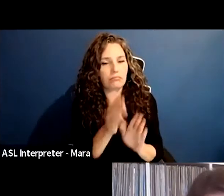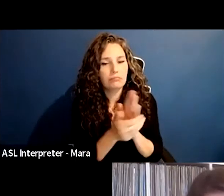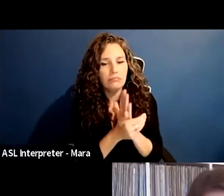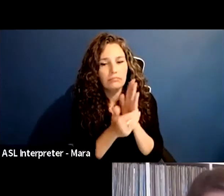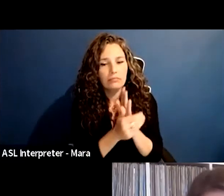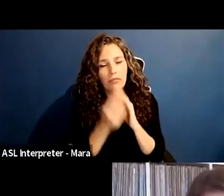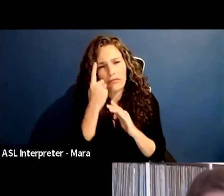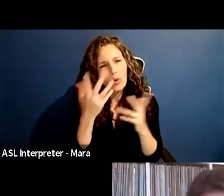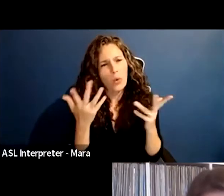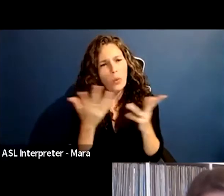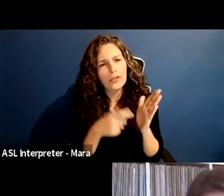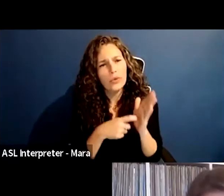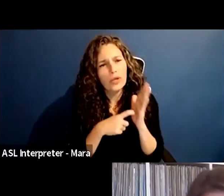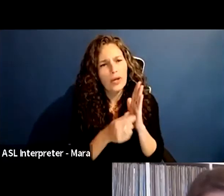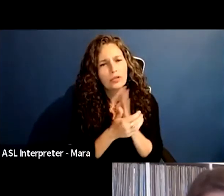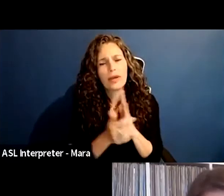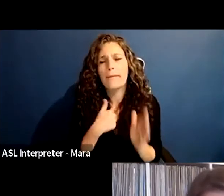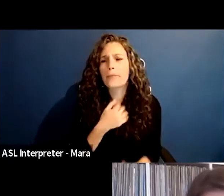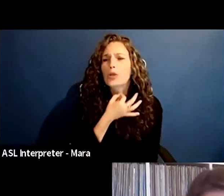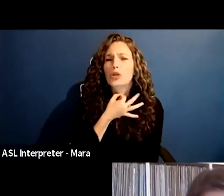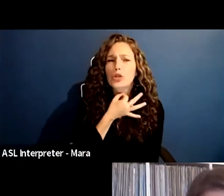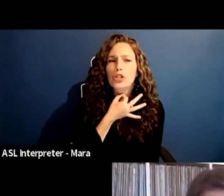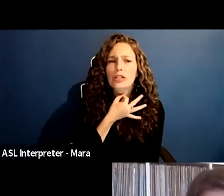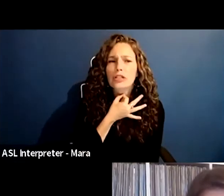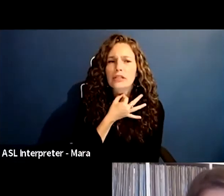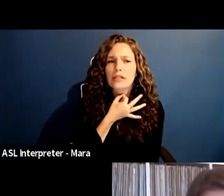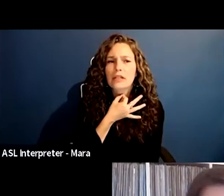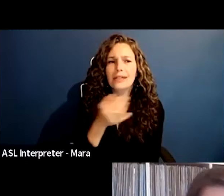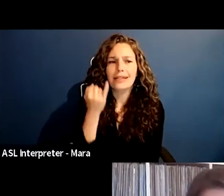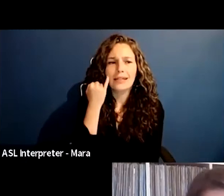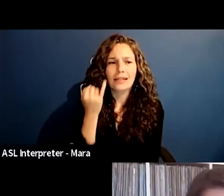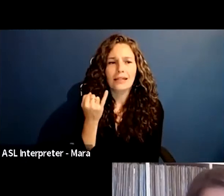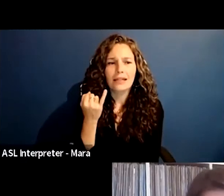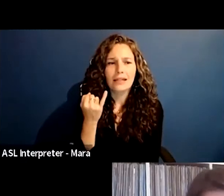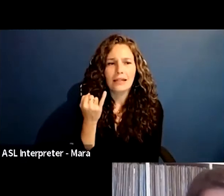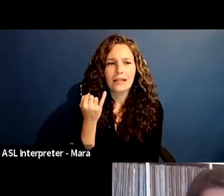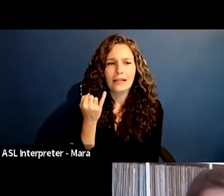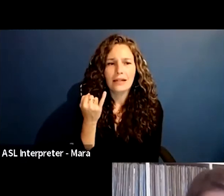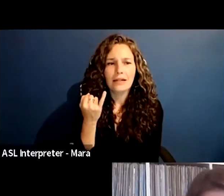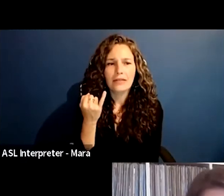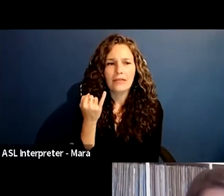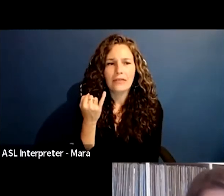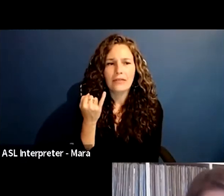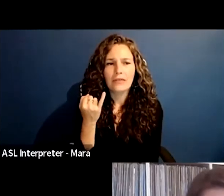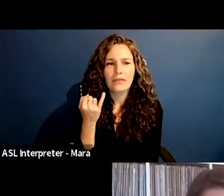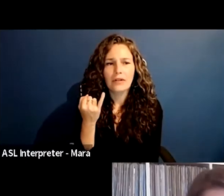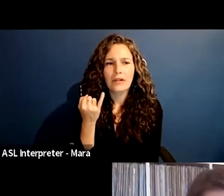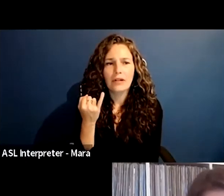I'm curious if there's anything in the works in the VO lab to support our members in honing their dubbing skills.